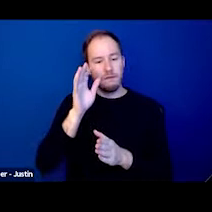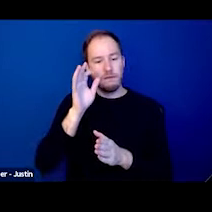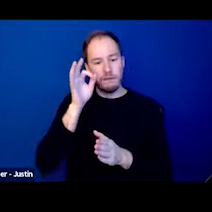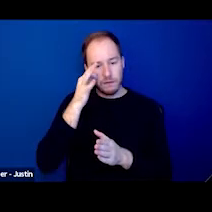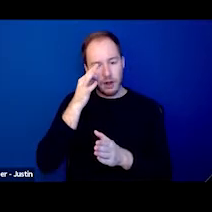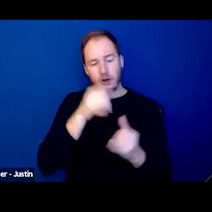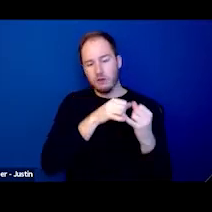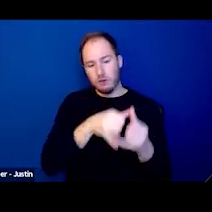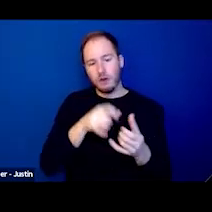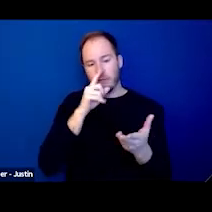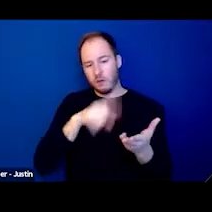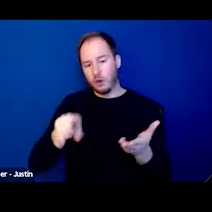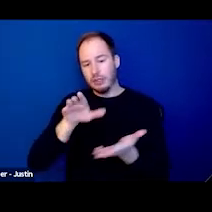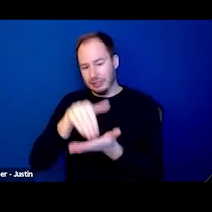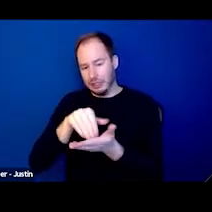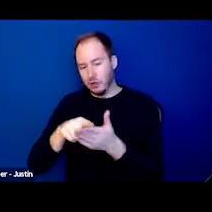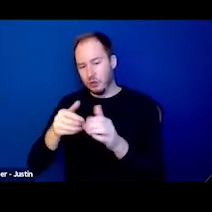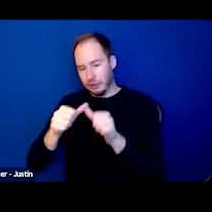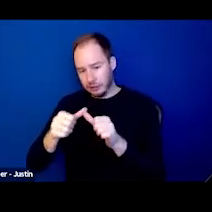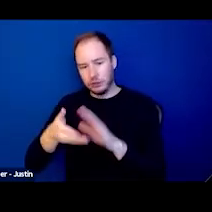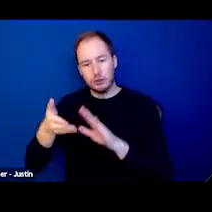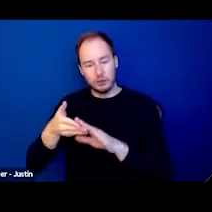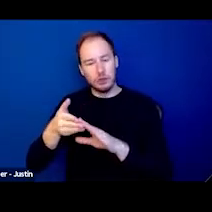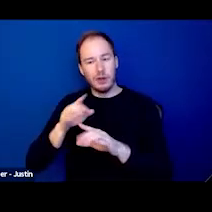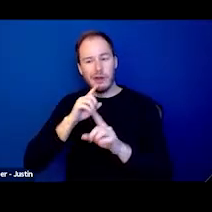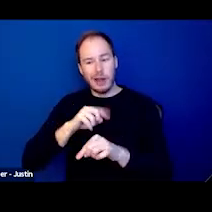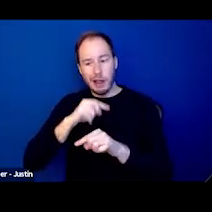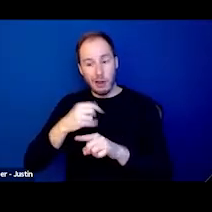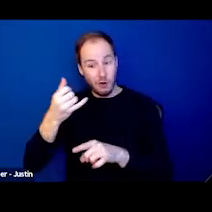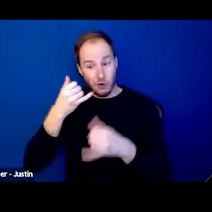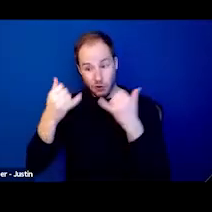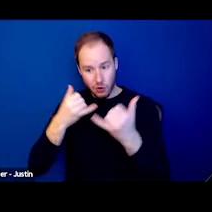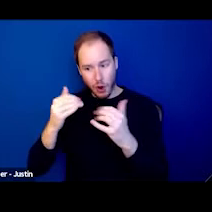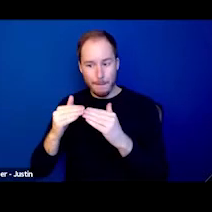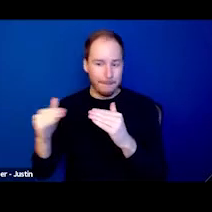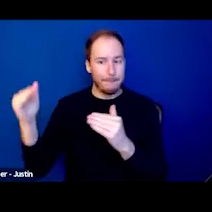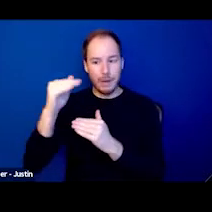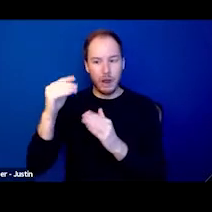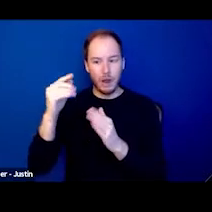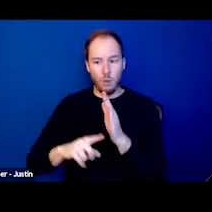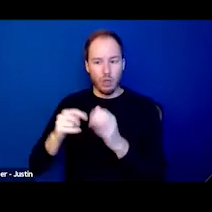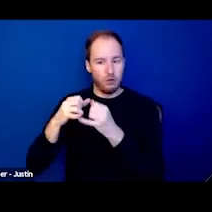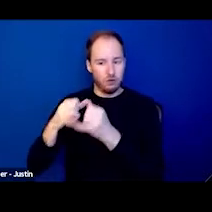for Lifeline centers to continue to answer calls beyond the capacity building grant period.